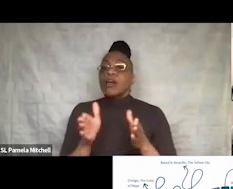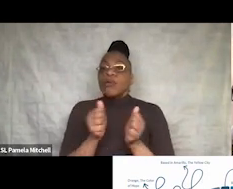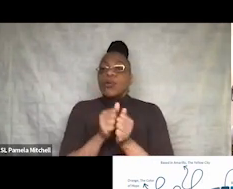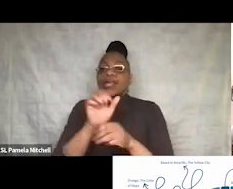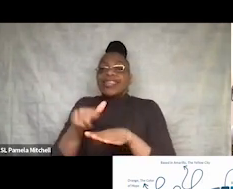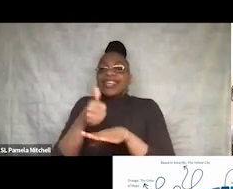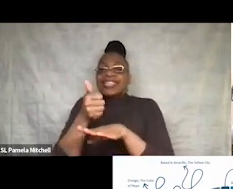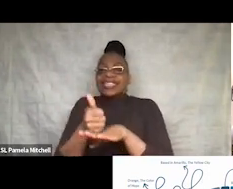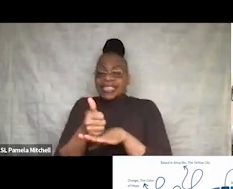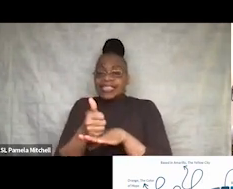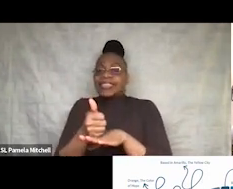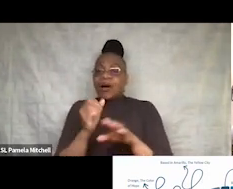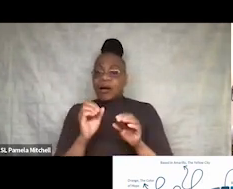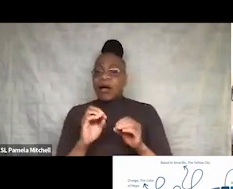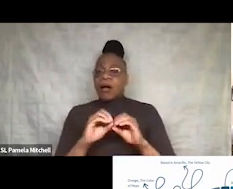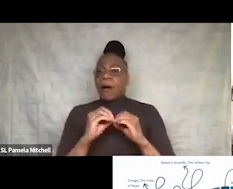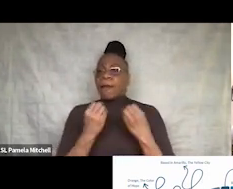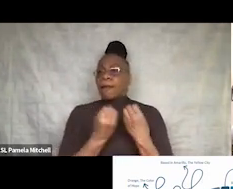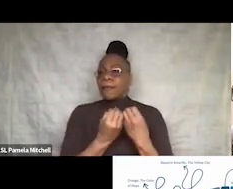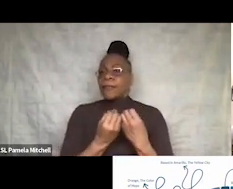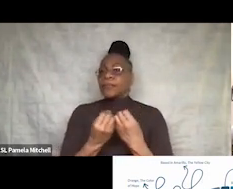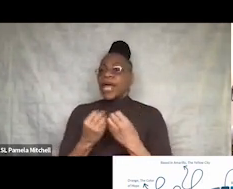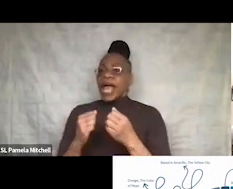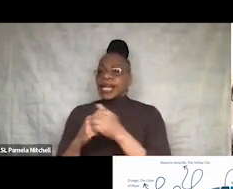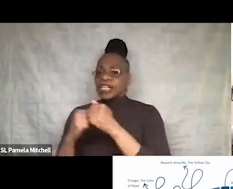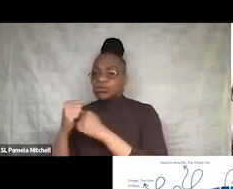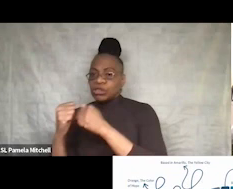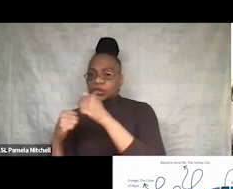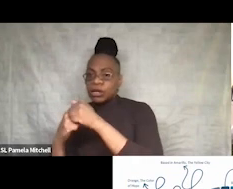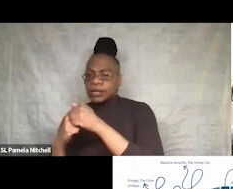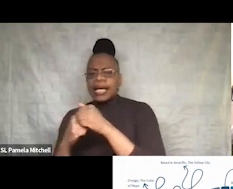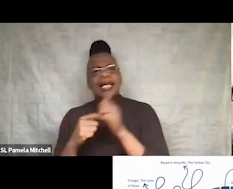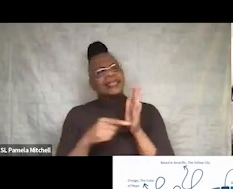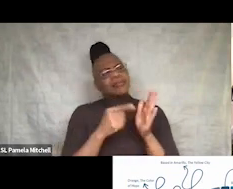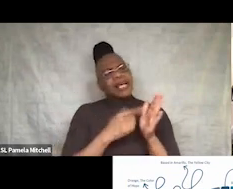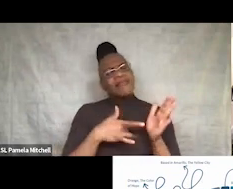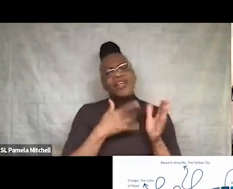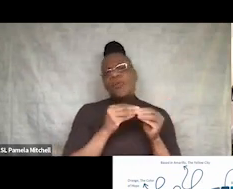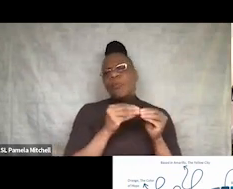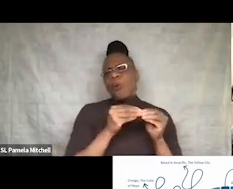And sometimes that's more art than science, but I think the first, for me, the first thought is,